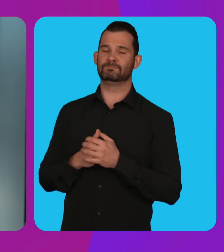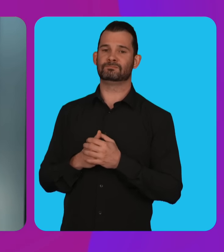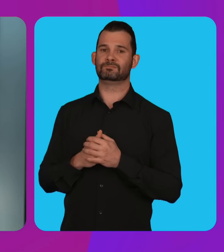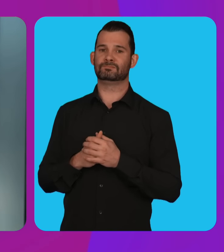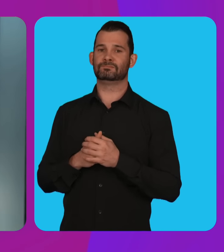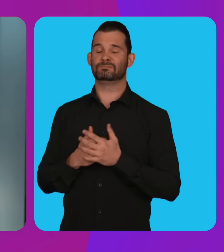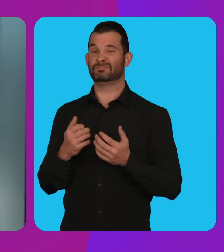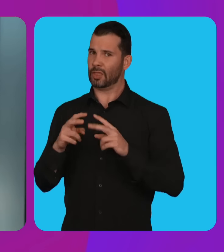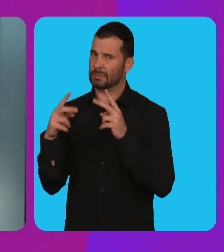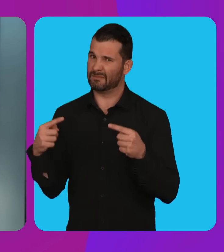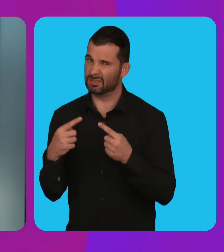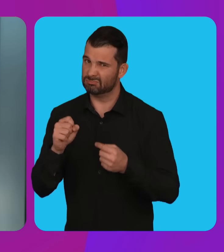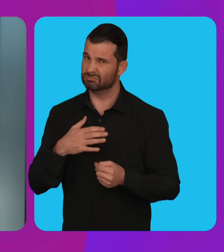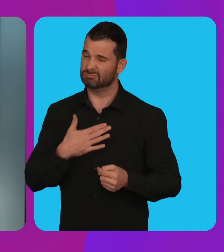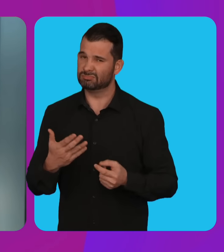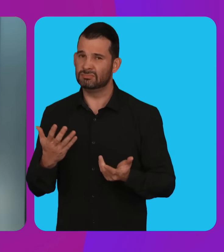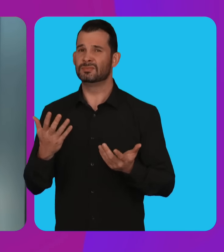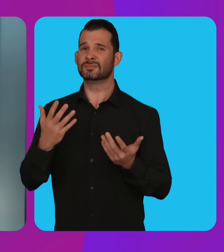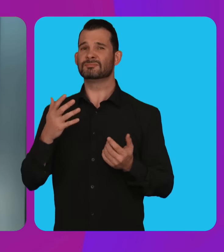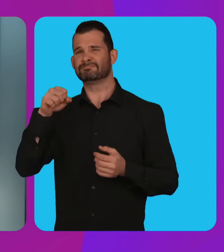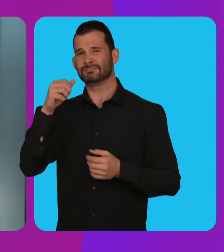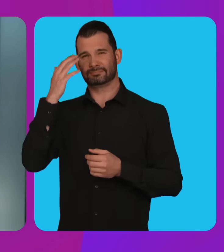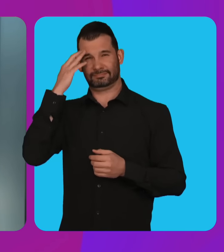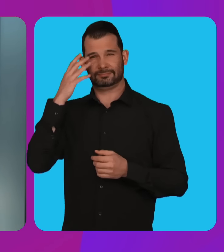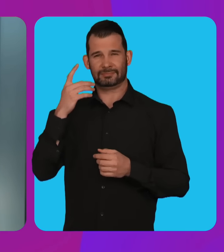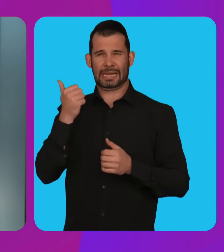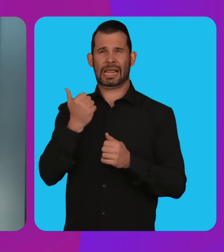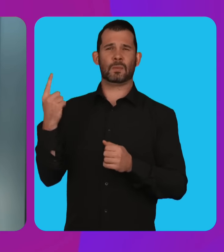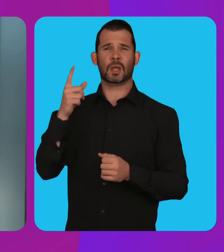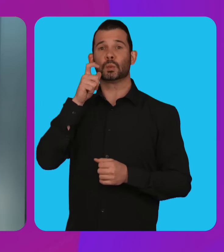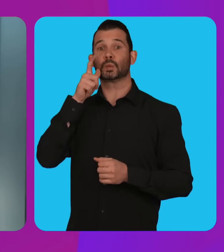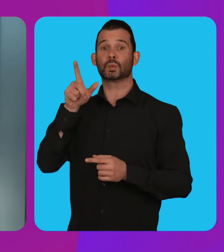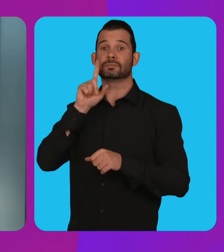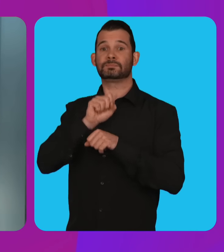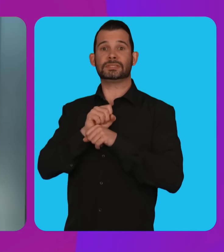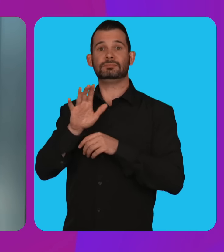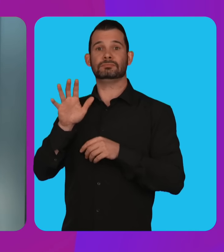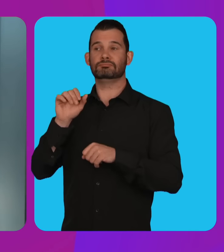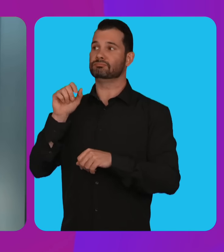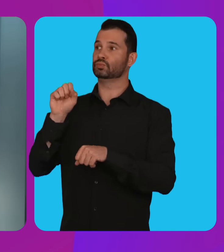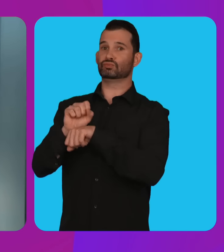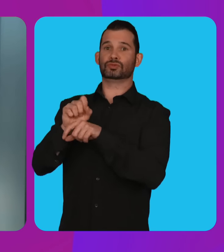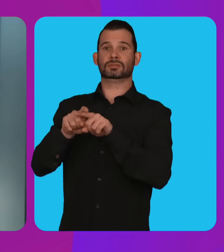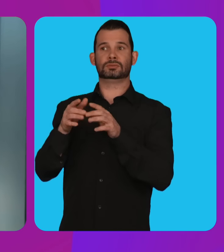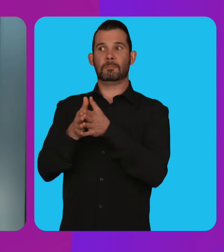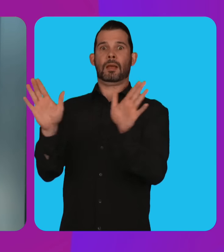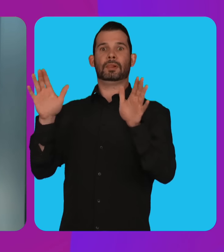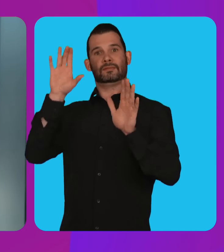You know that from anybody who's in-- anyone who is a public figure experiences that.